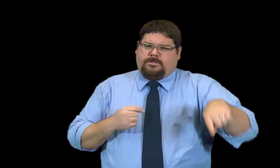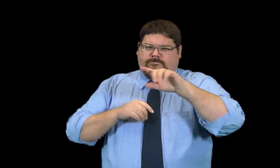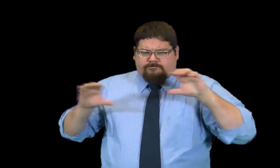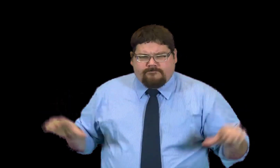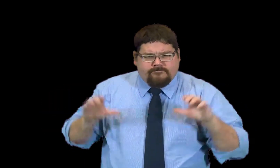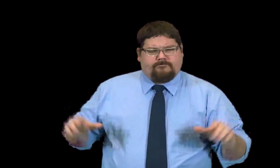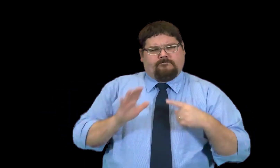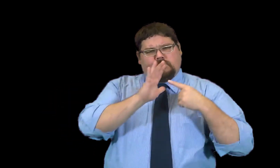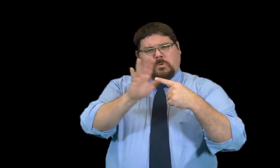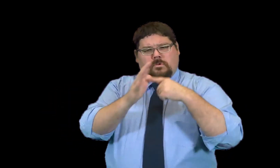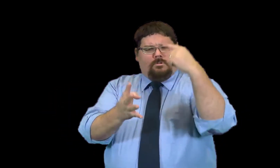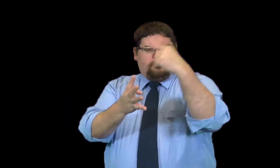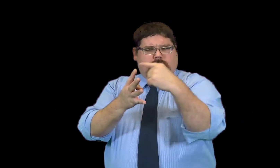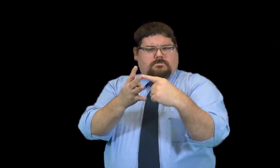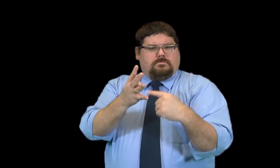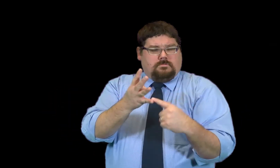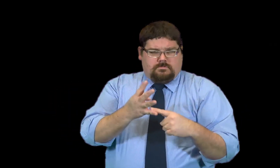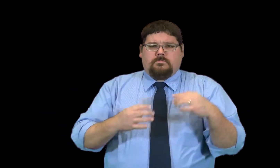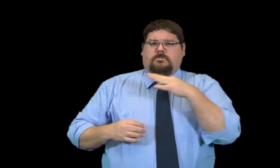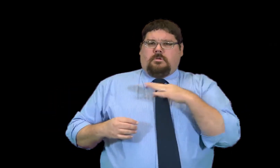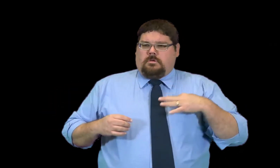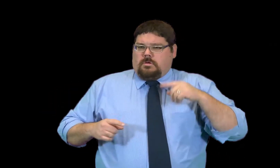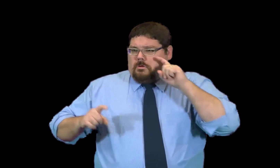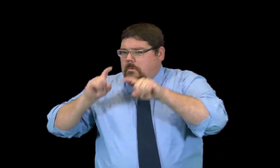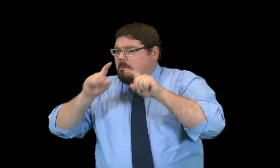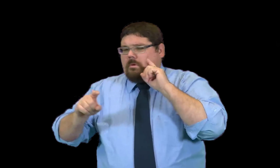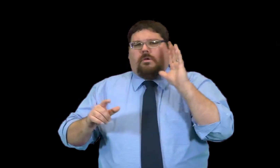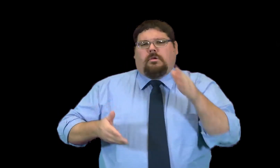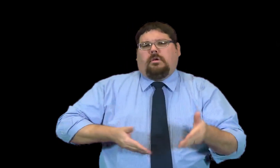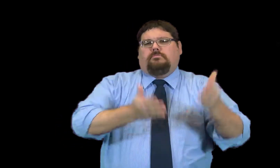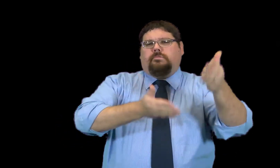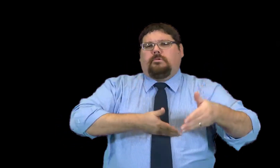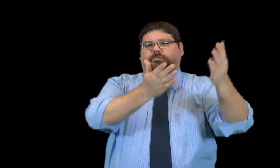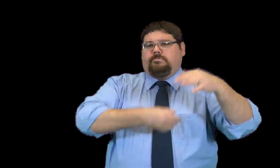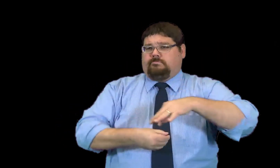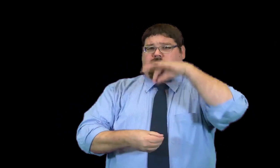So now, make sure that you’re noticing students who are displaying these four traits.